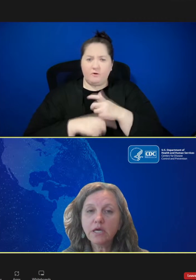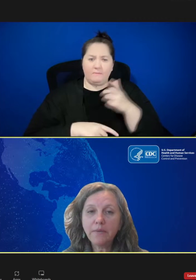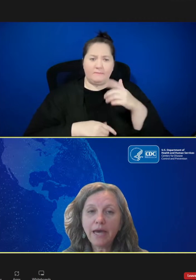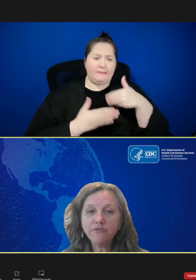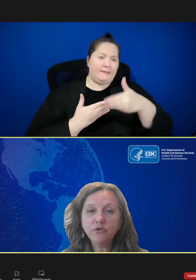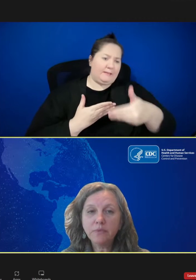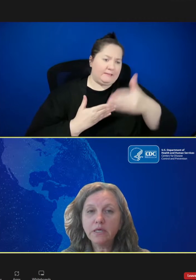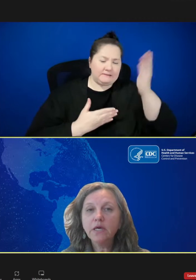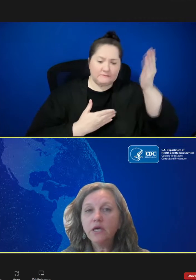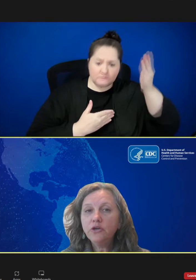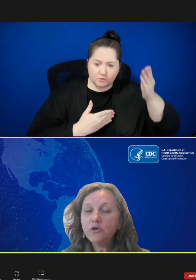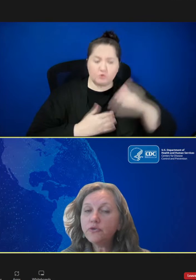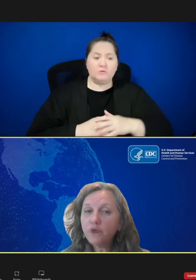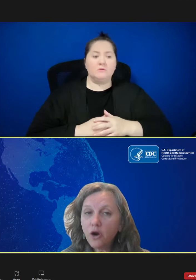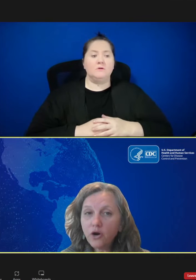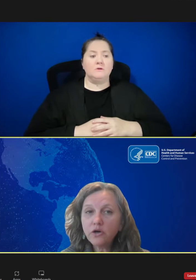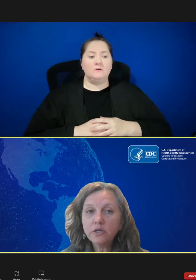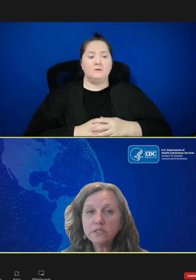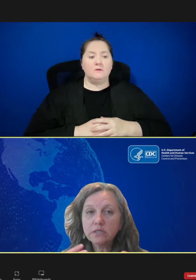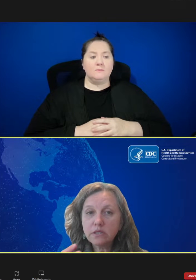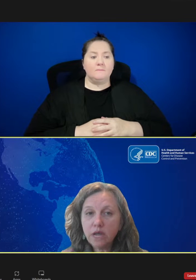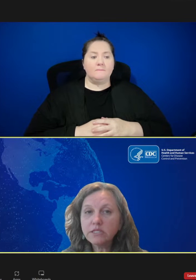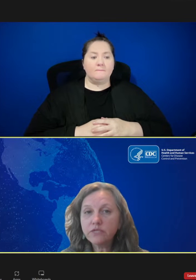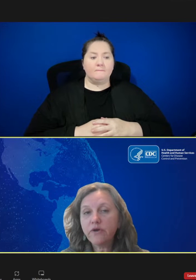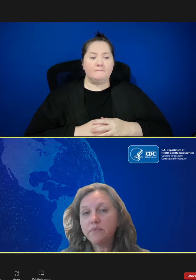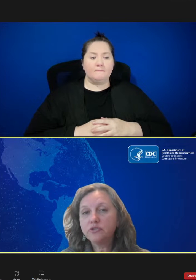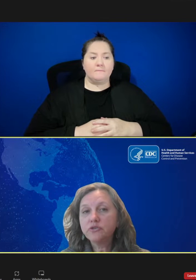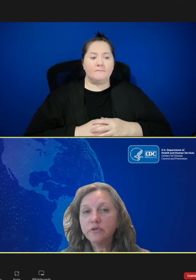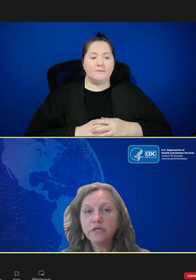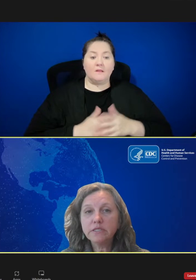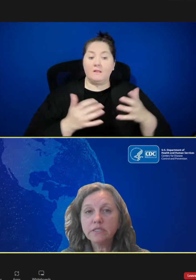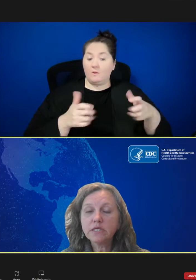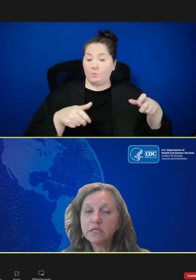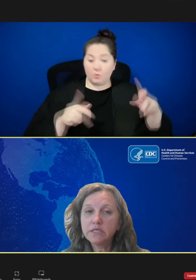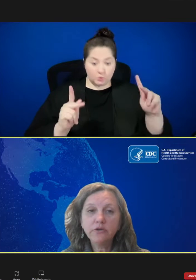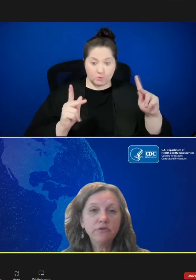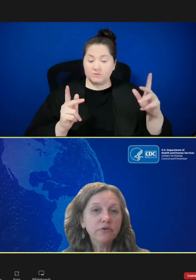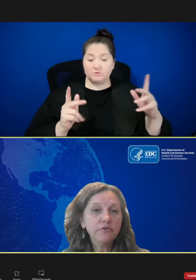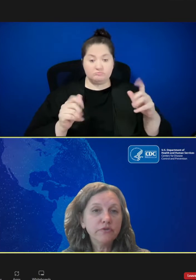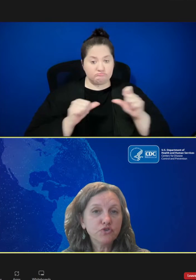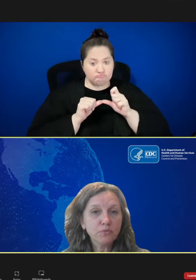come after me. You know, there are lots of opportunities to continue to do future